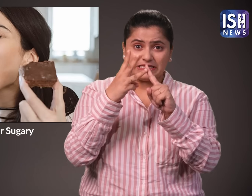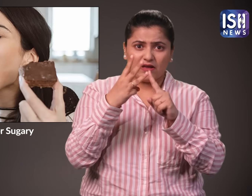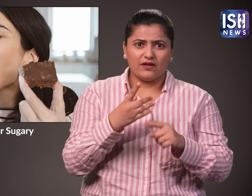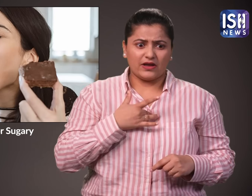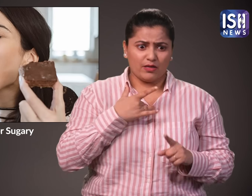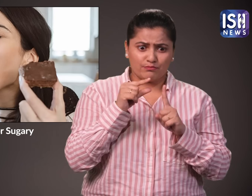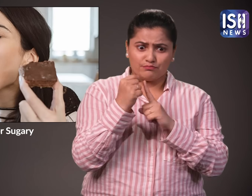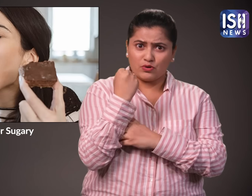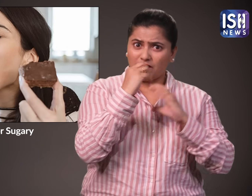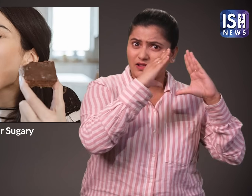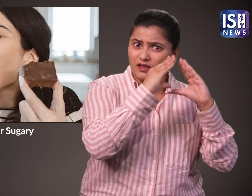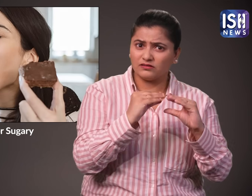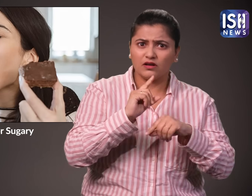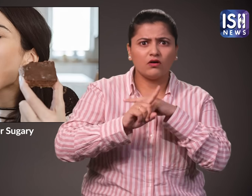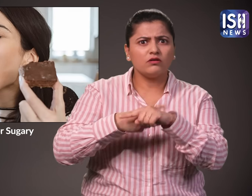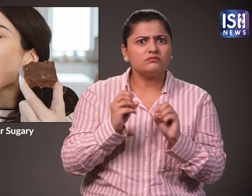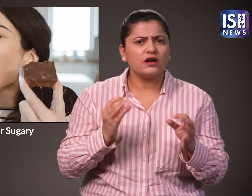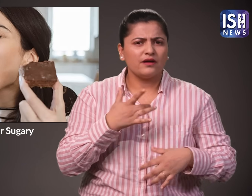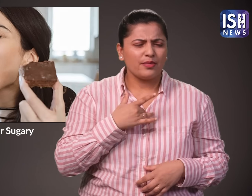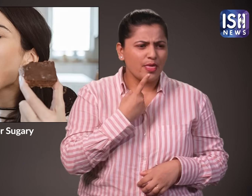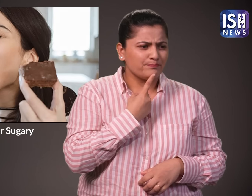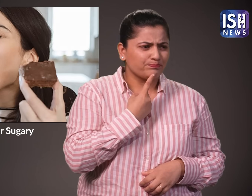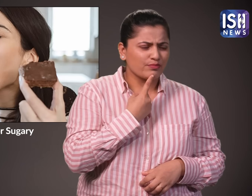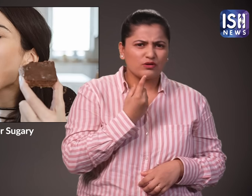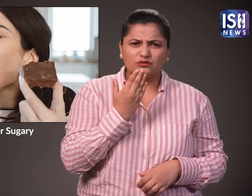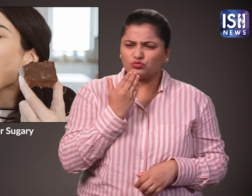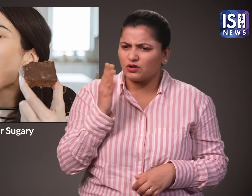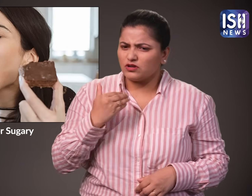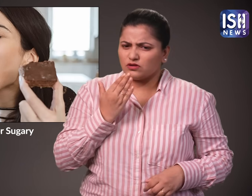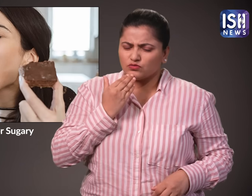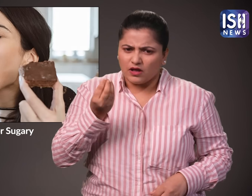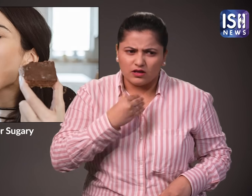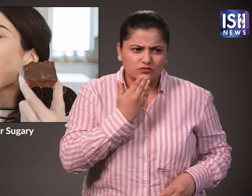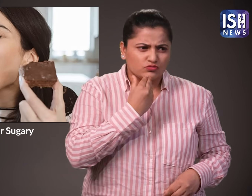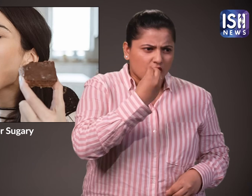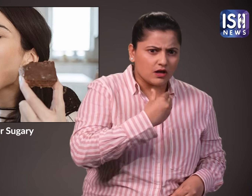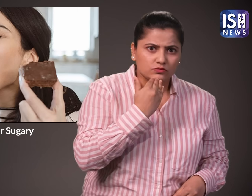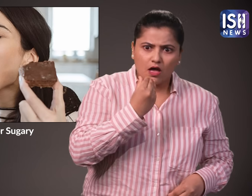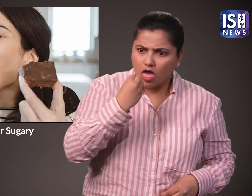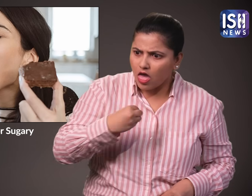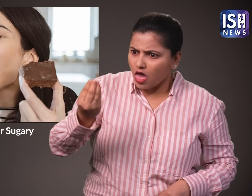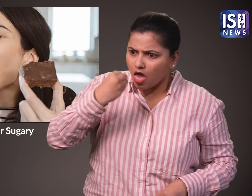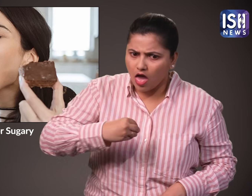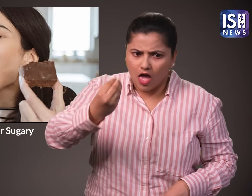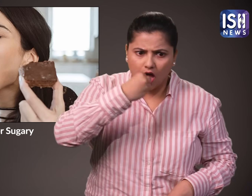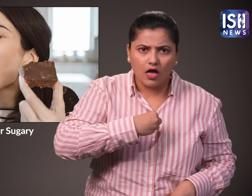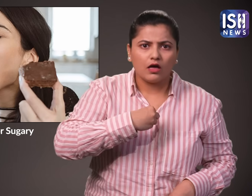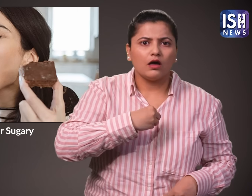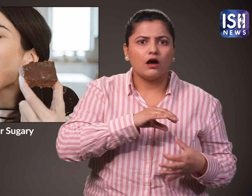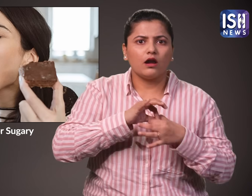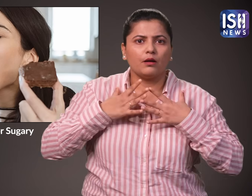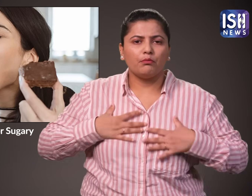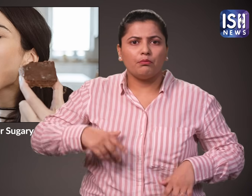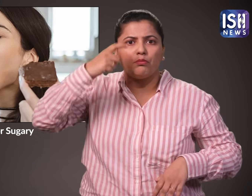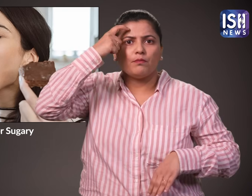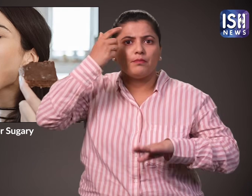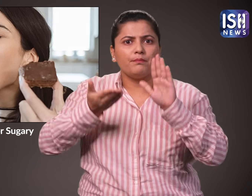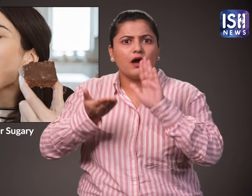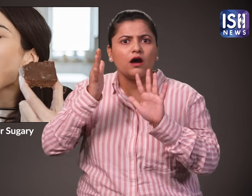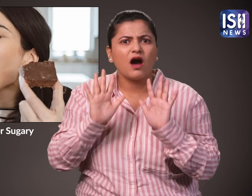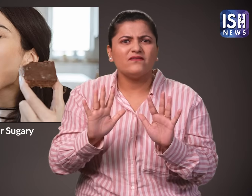3. Not getting enough protein can lead to sugar cravings, which may increase health problems.